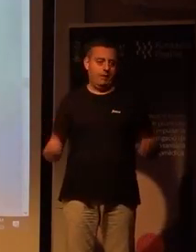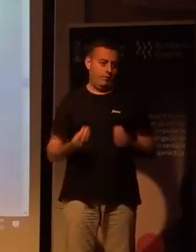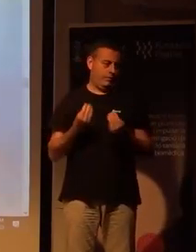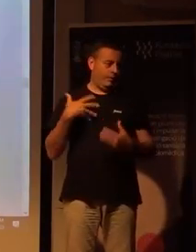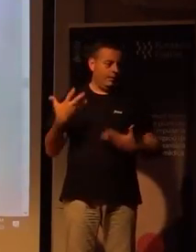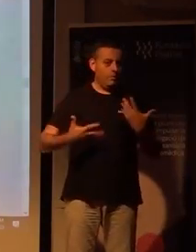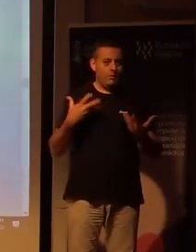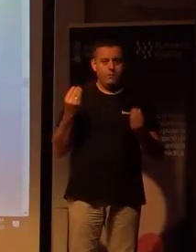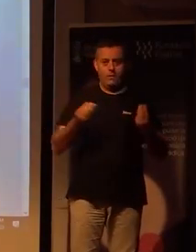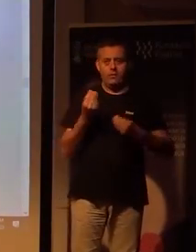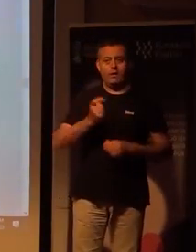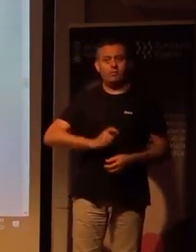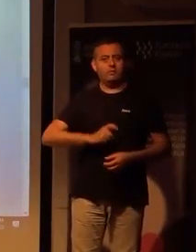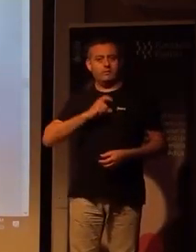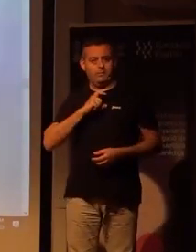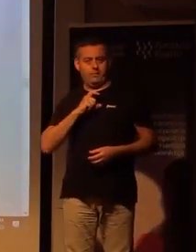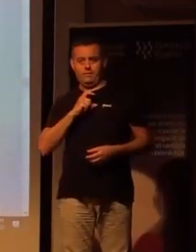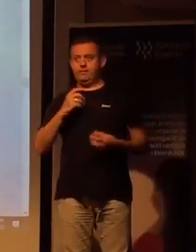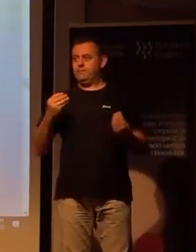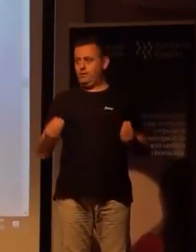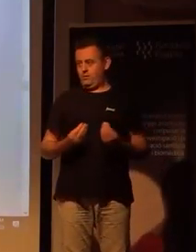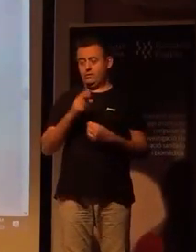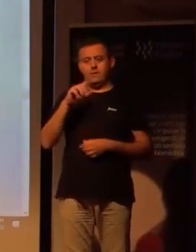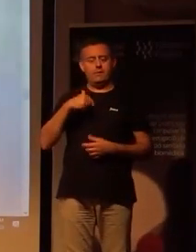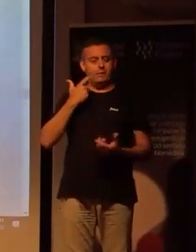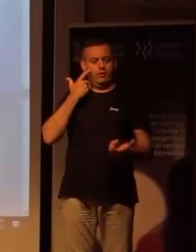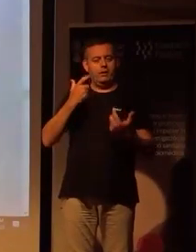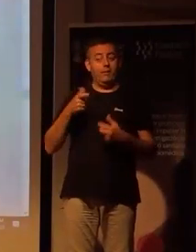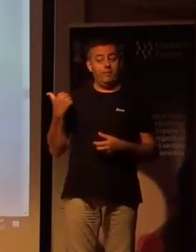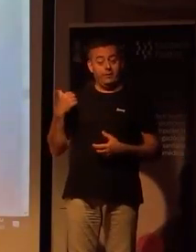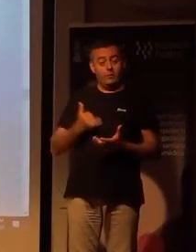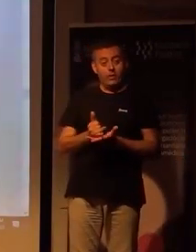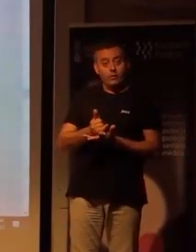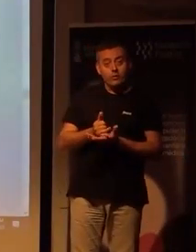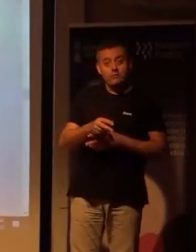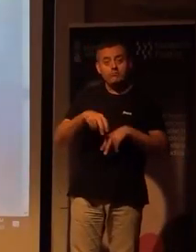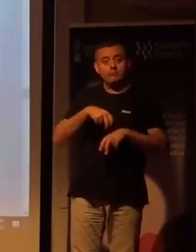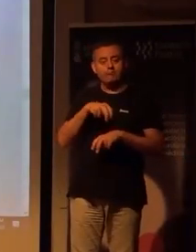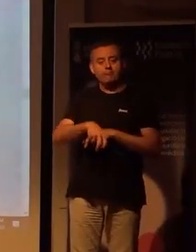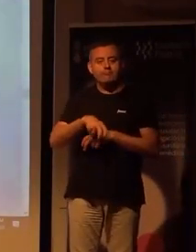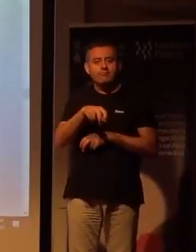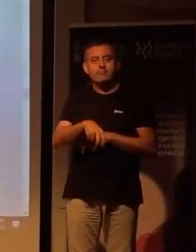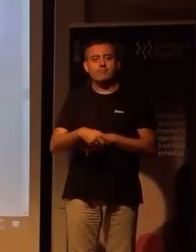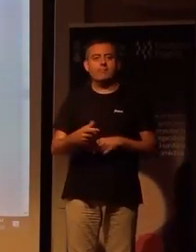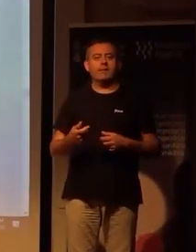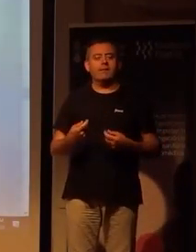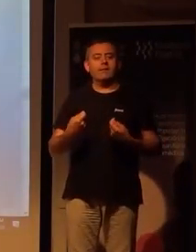they improve your self-esteem, it has also been seen that it is great for achieving greater ecological awareness,